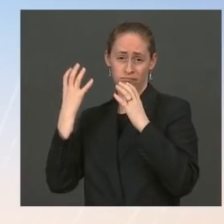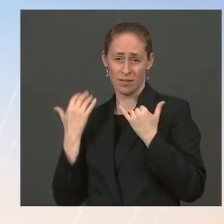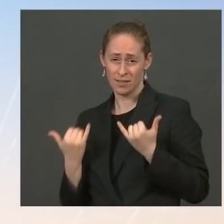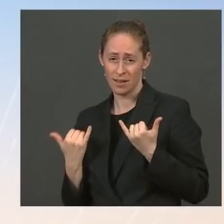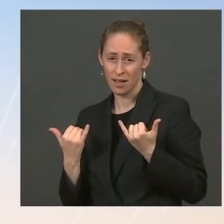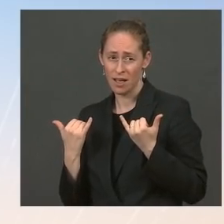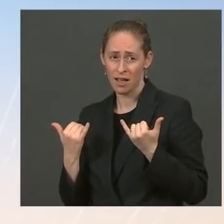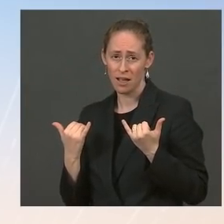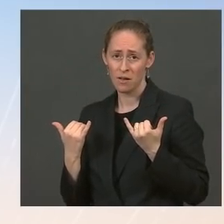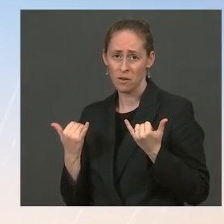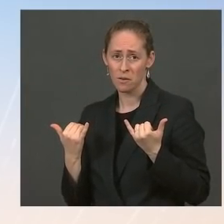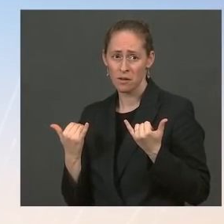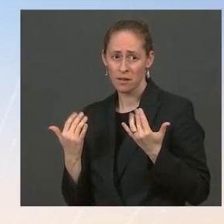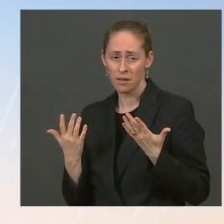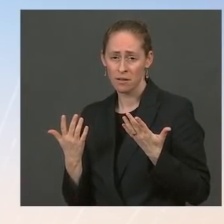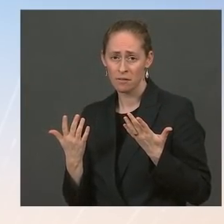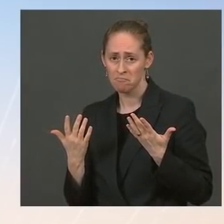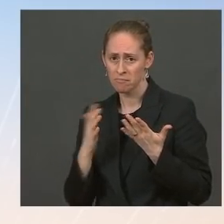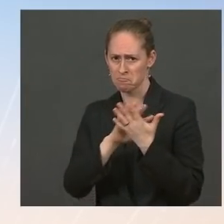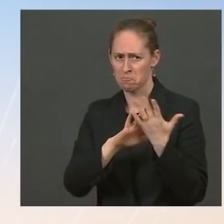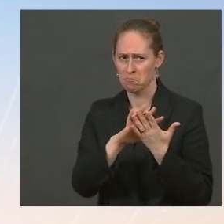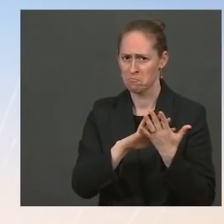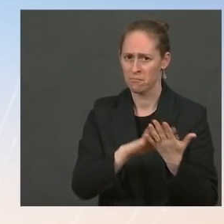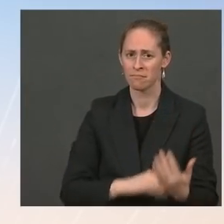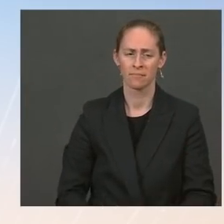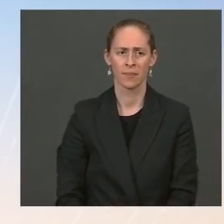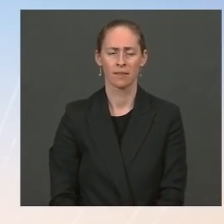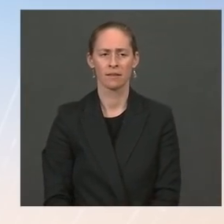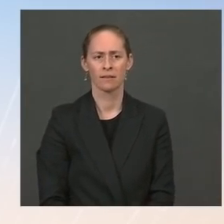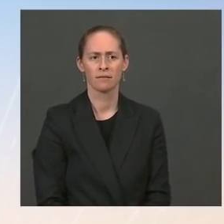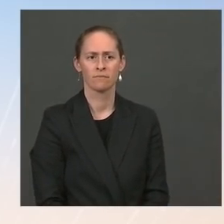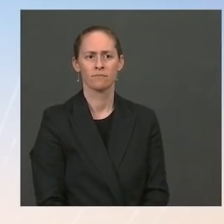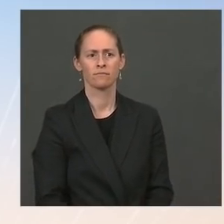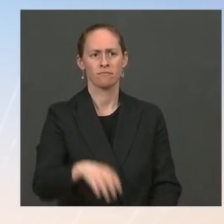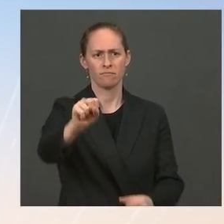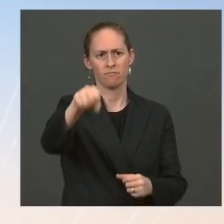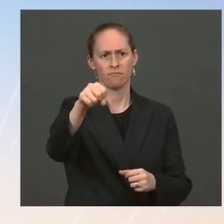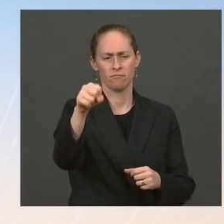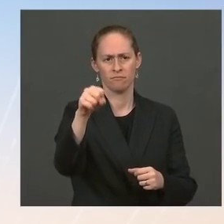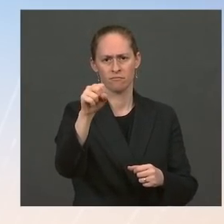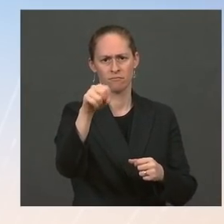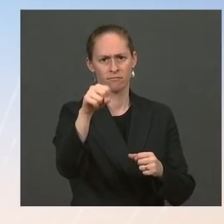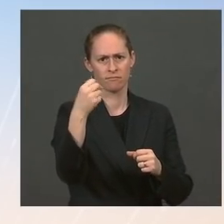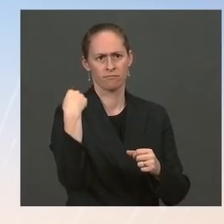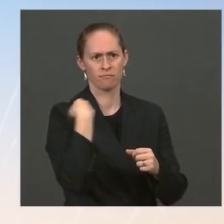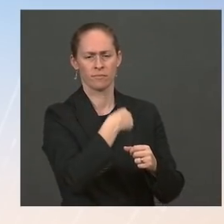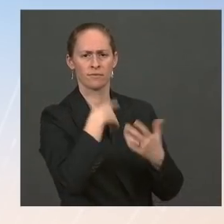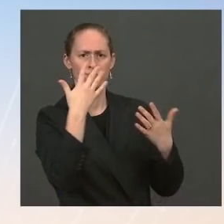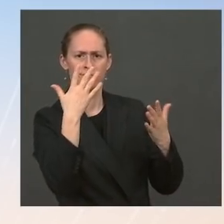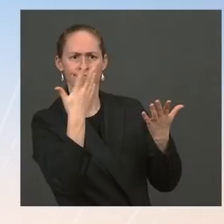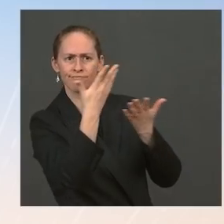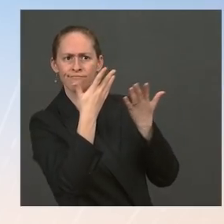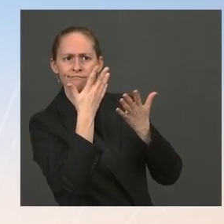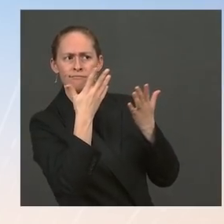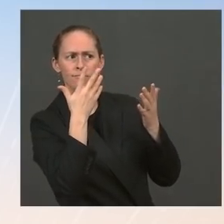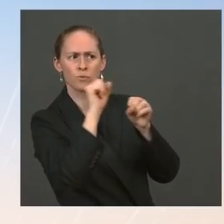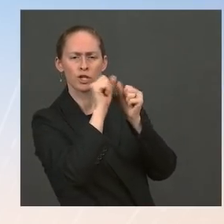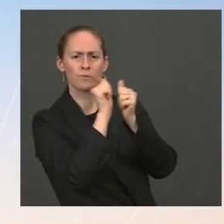Ms. Psaki: Well, as you noted, we have held discussions with Russian officials about Ukraine and U.S.-Russia relations recently.